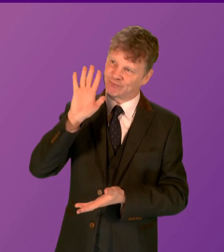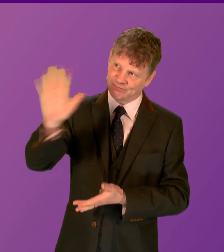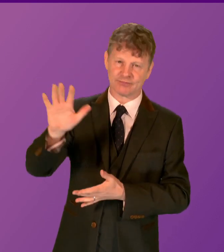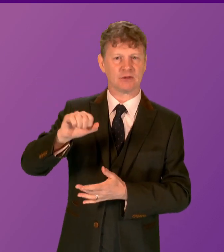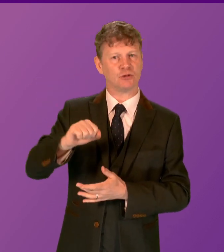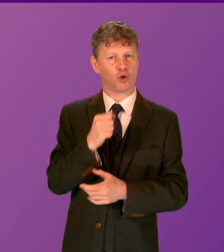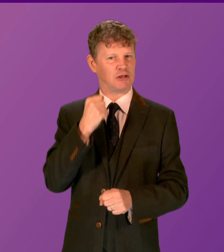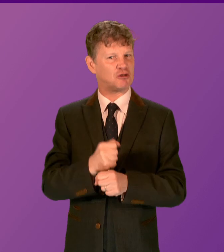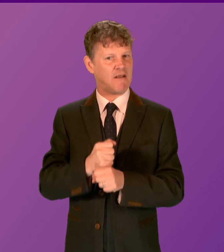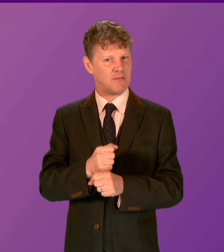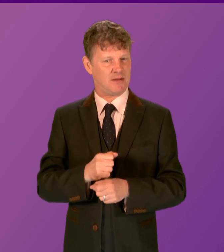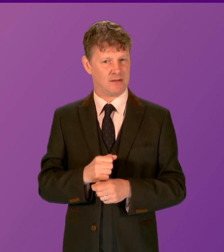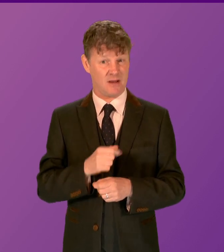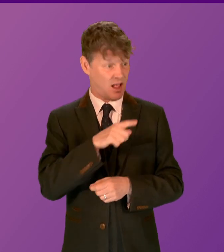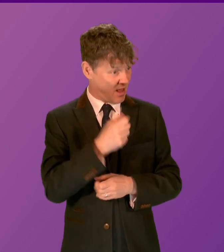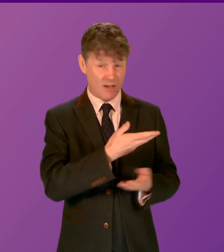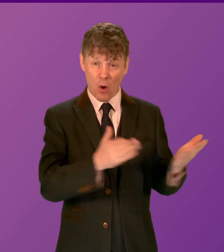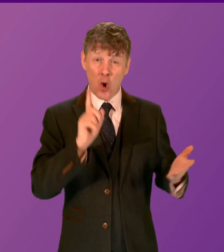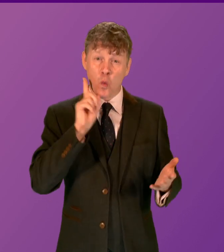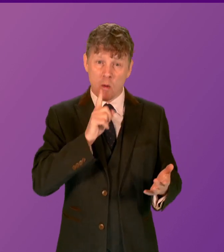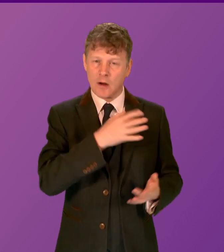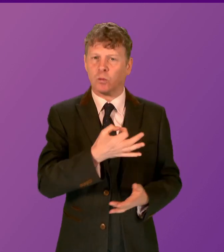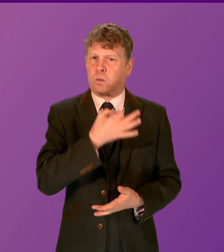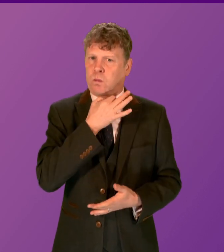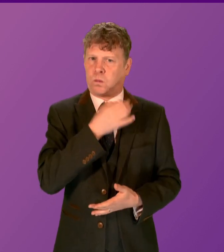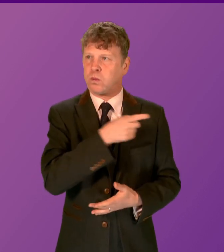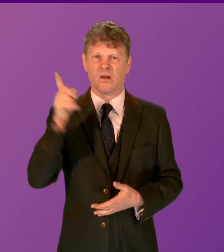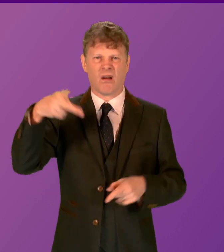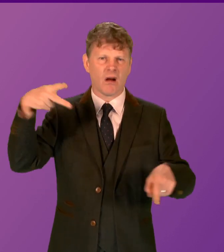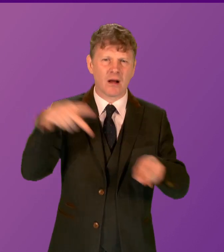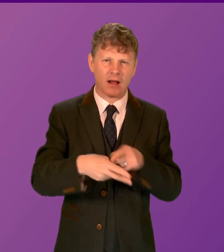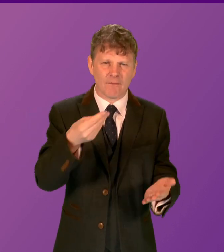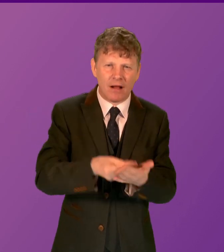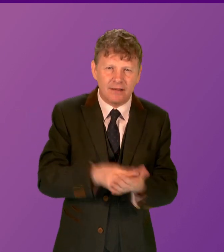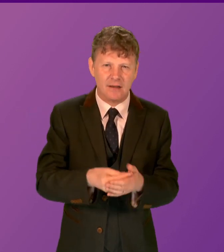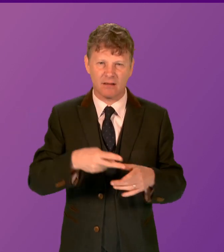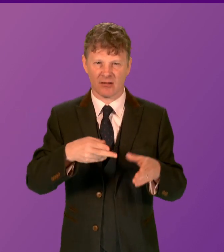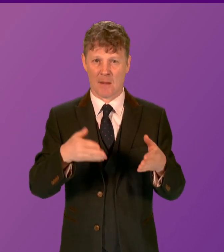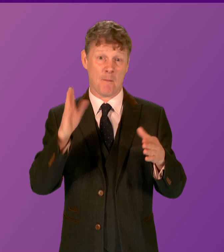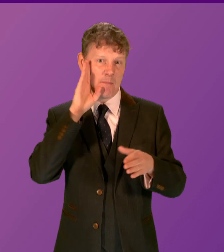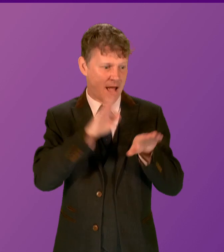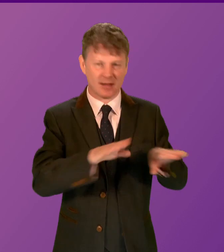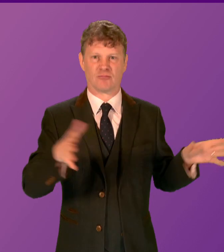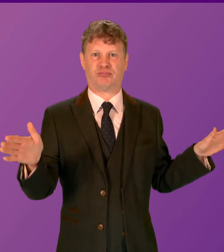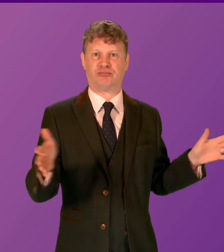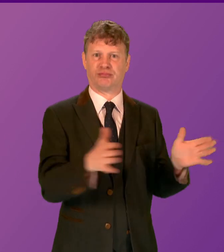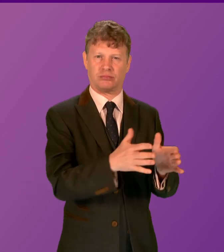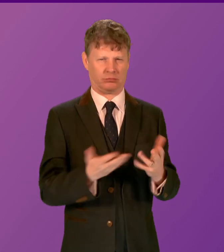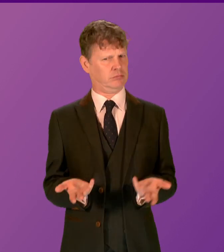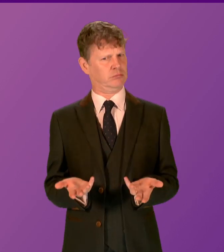the best way to help vulnerable women is to cut beds and slash the funding of a lifeline service.”